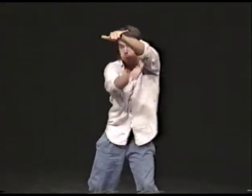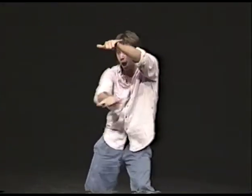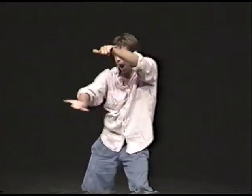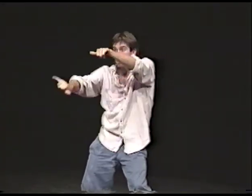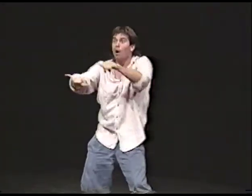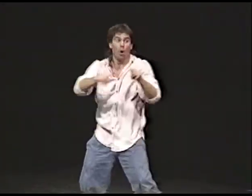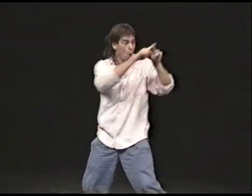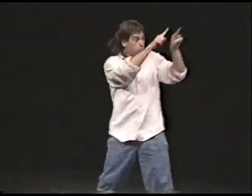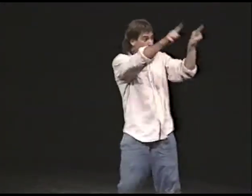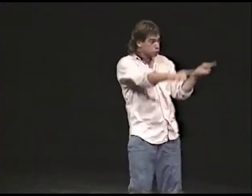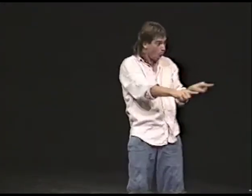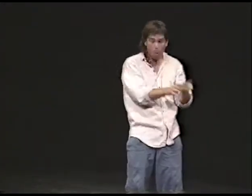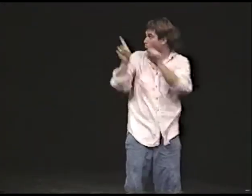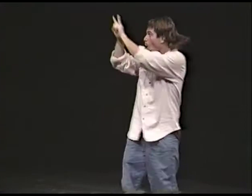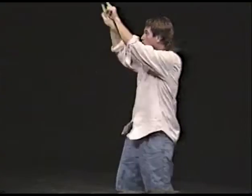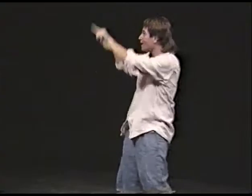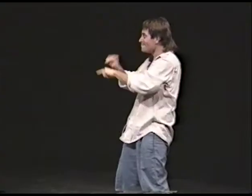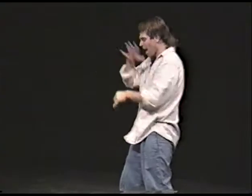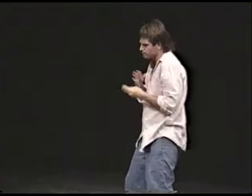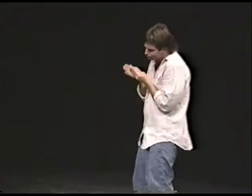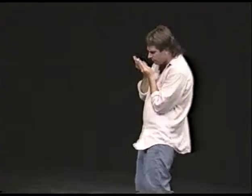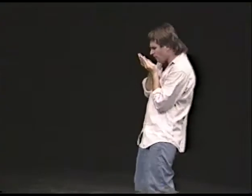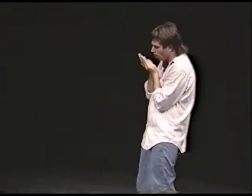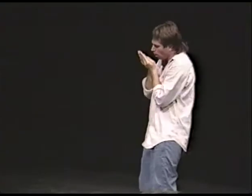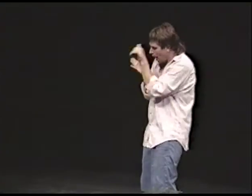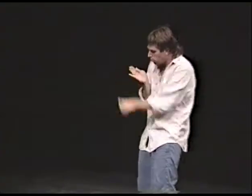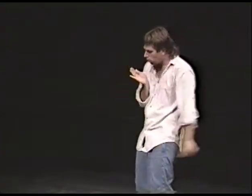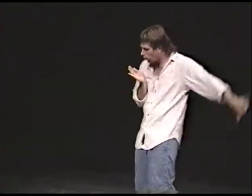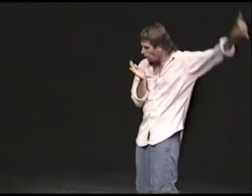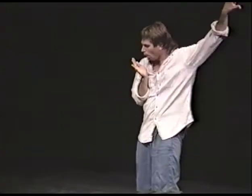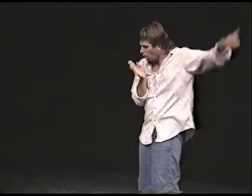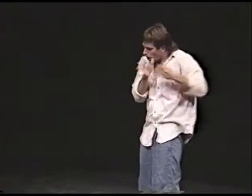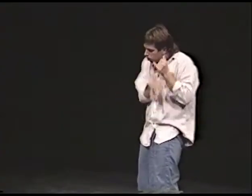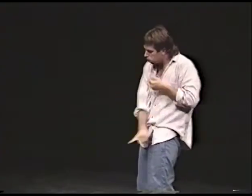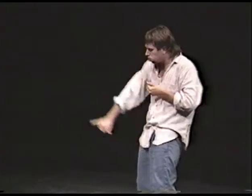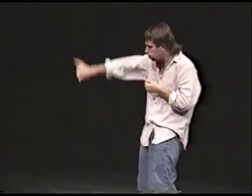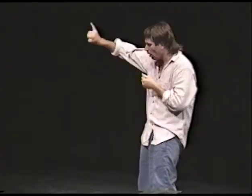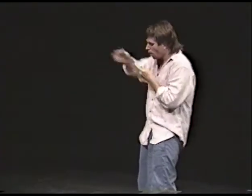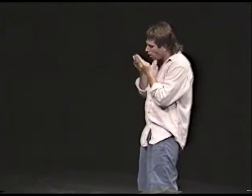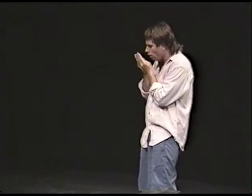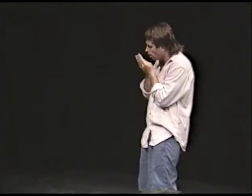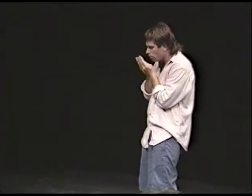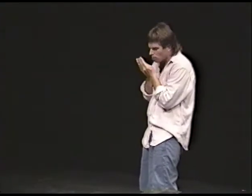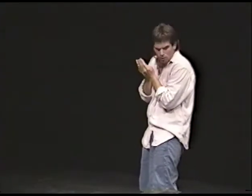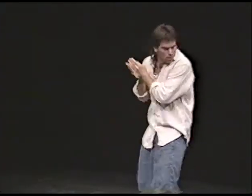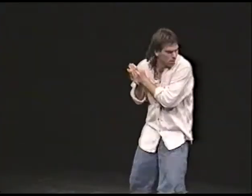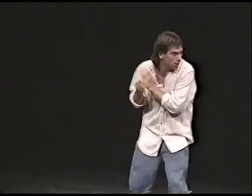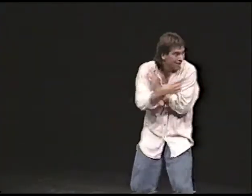so that he could be seen through the window by the resupply man who is reading.